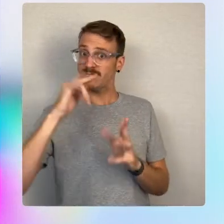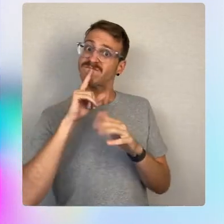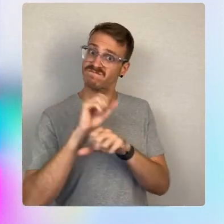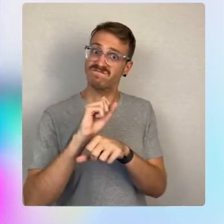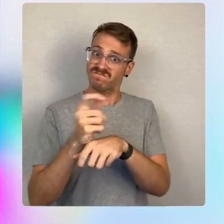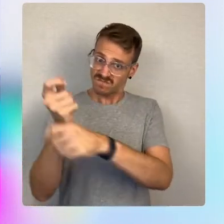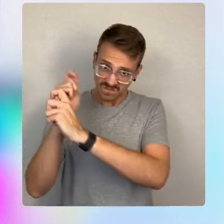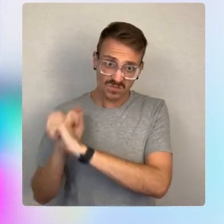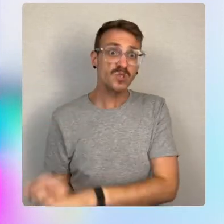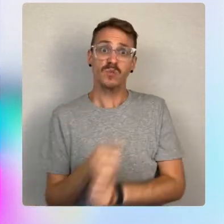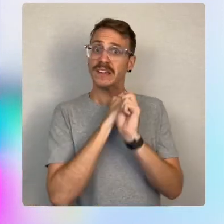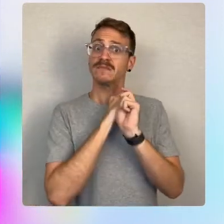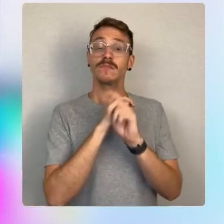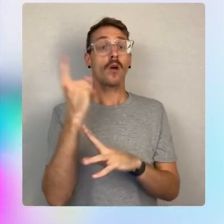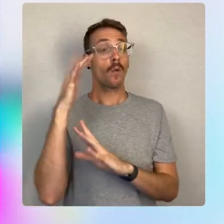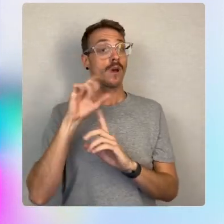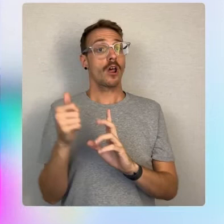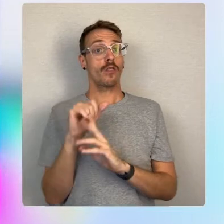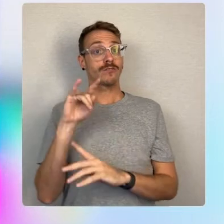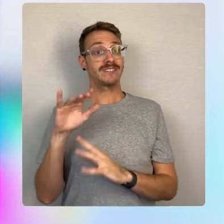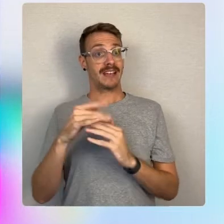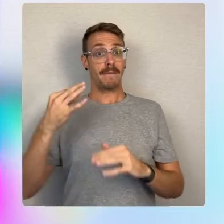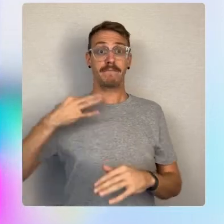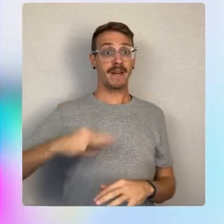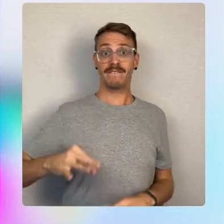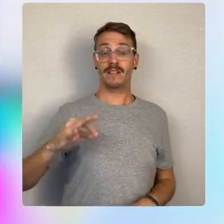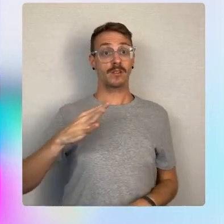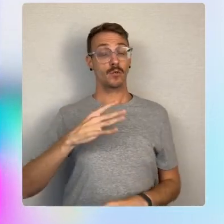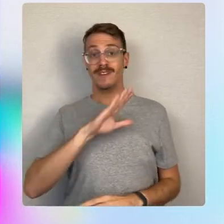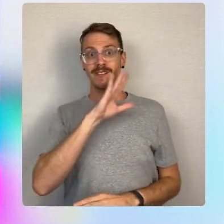and one of the side benefits that we just never would've anticipated